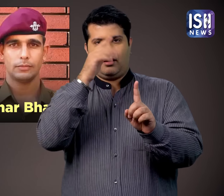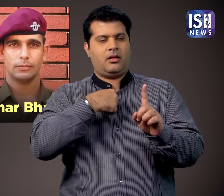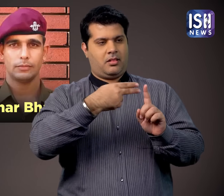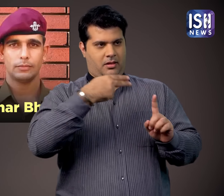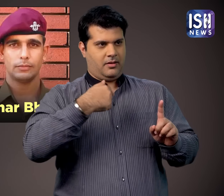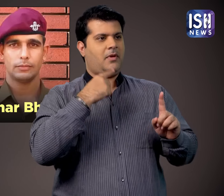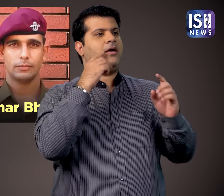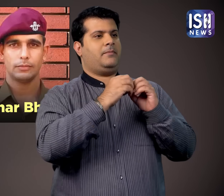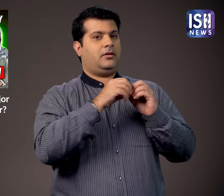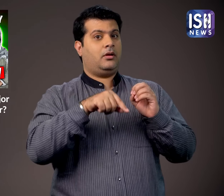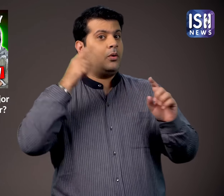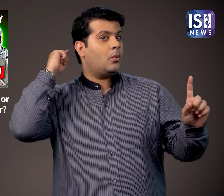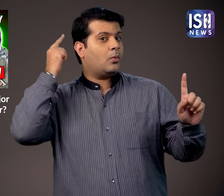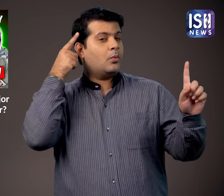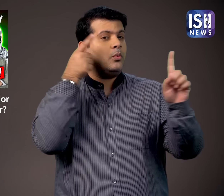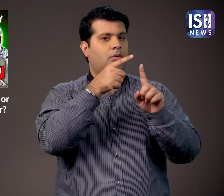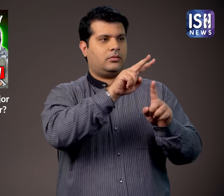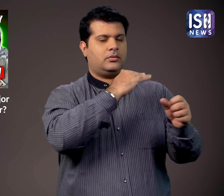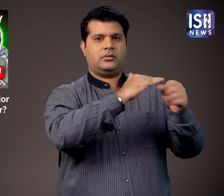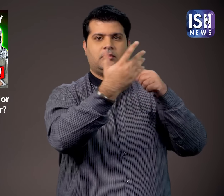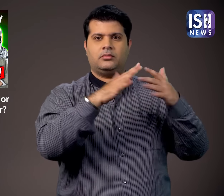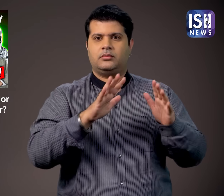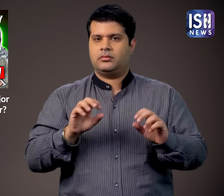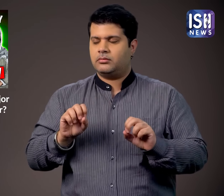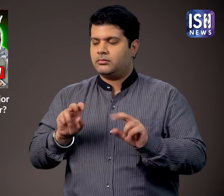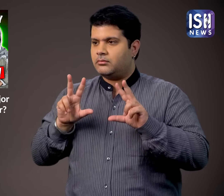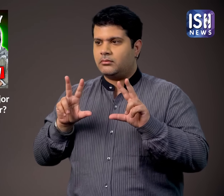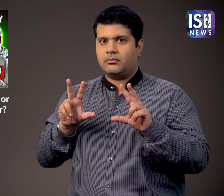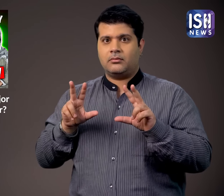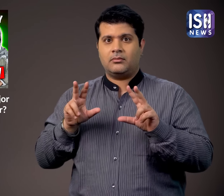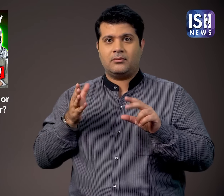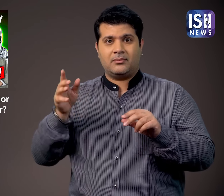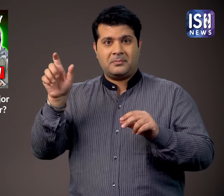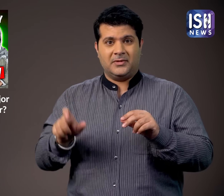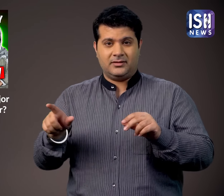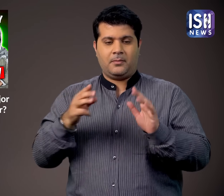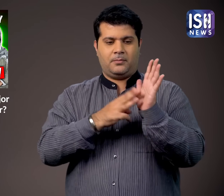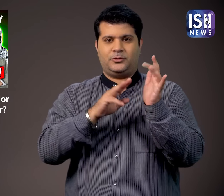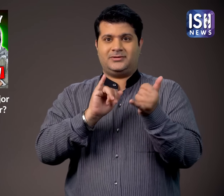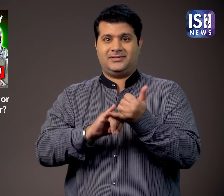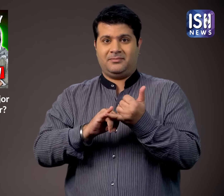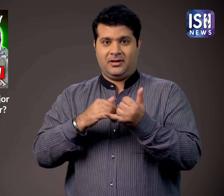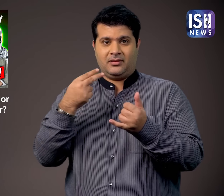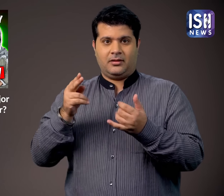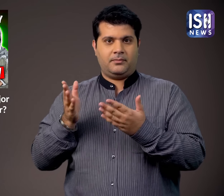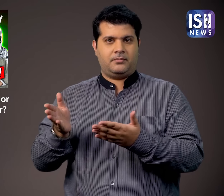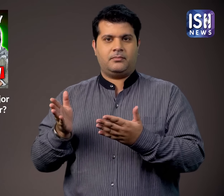Posing as Iftikhar, he killed Hizbul commanders. Shocking! That was Major Mohit Sharma,